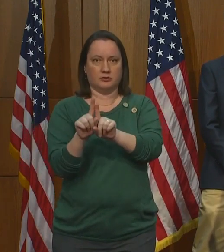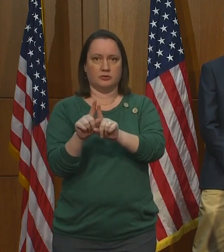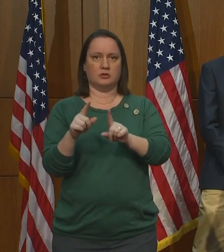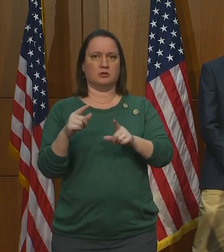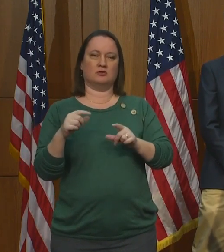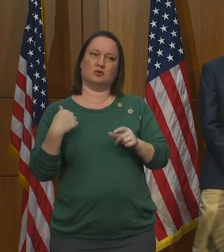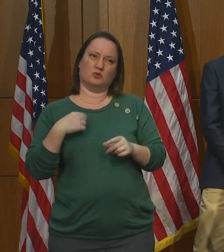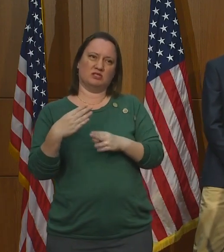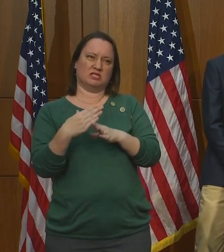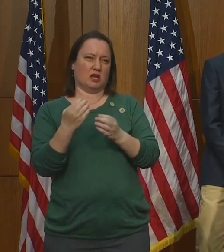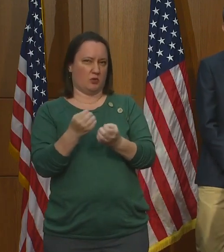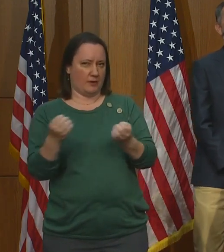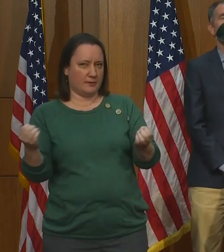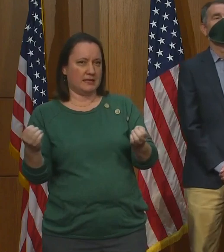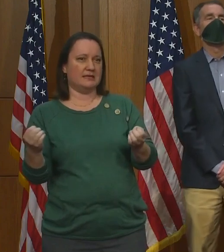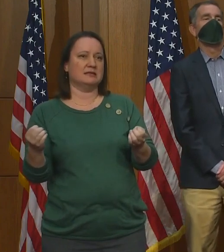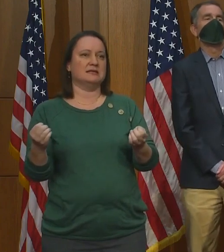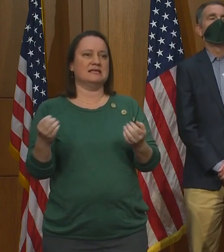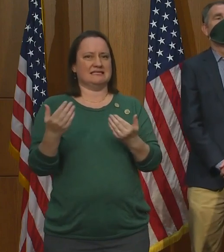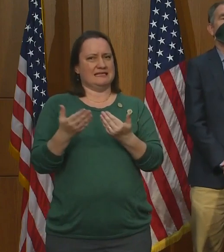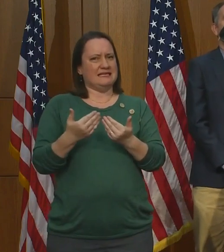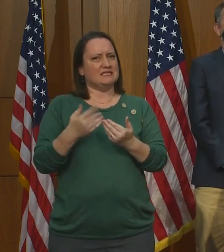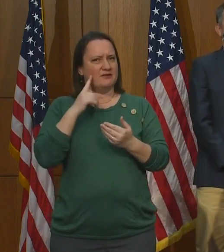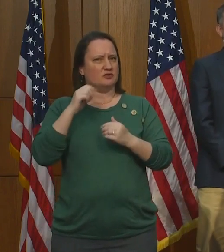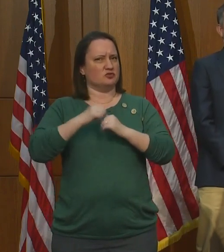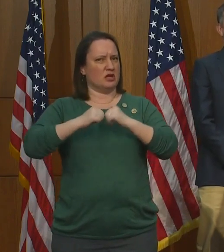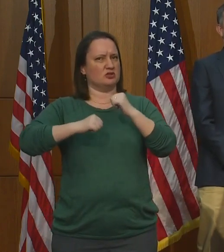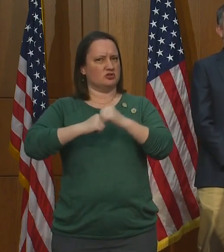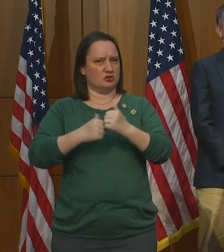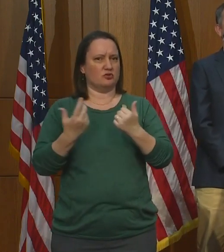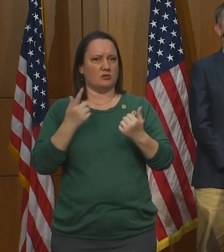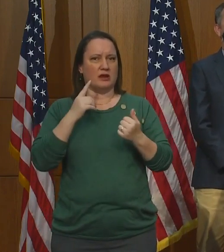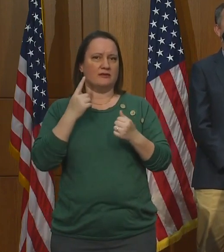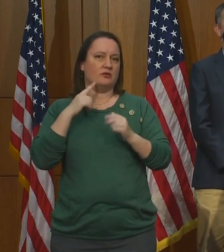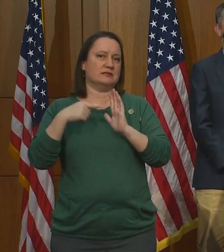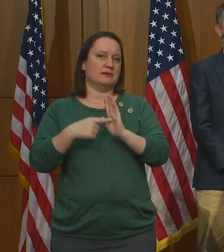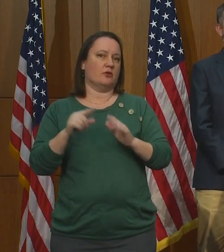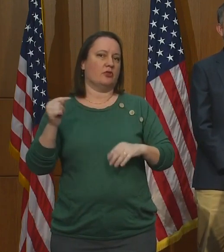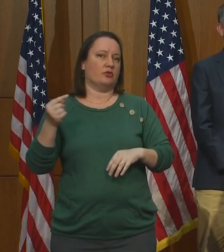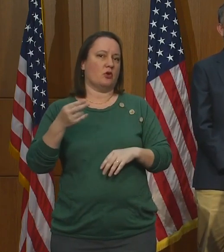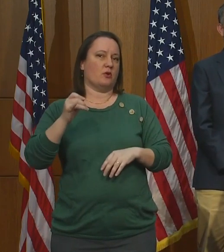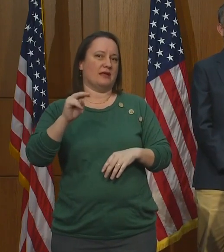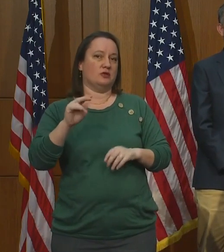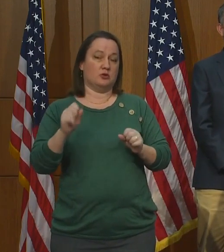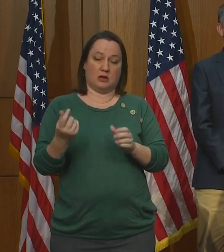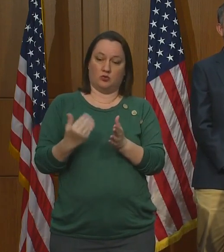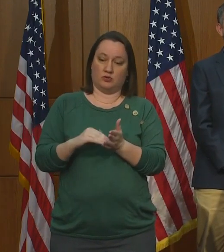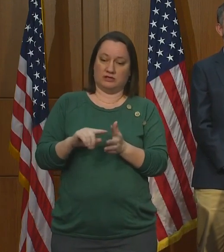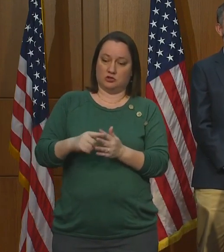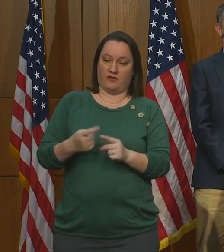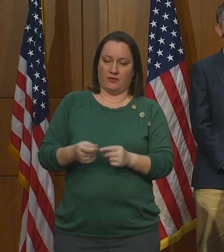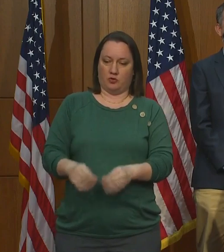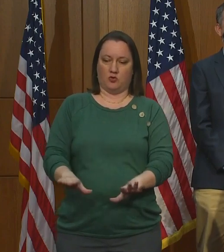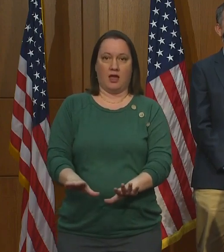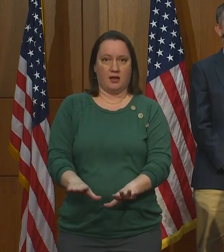SIX YEARS. THERE'S WHERE THE